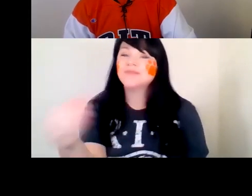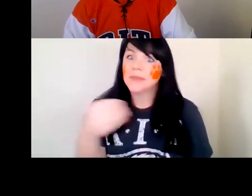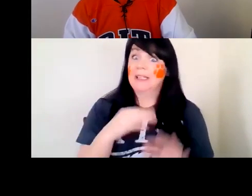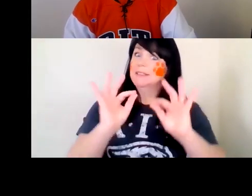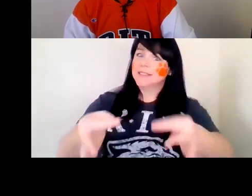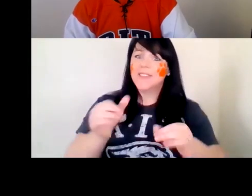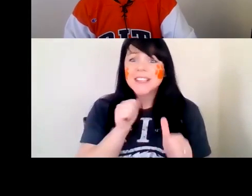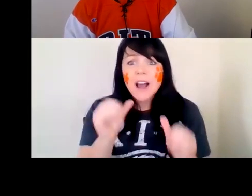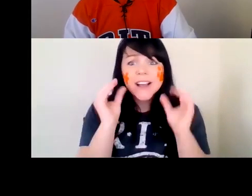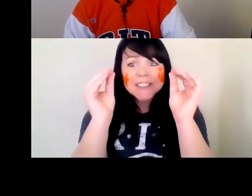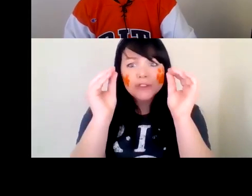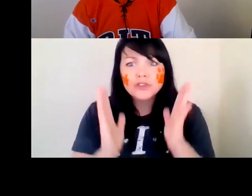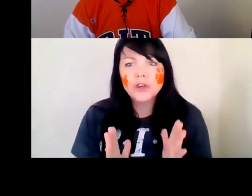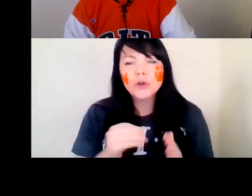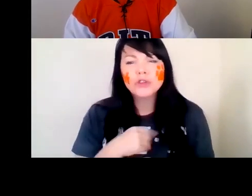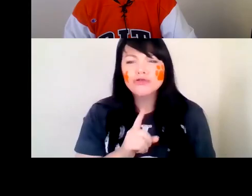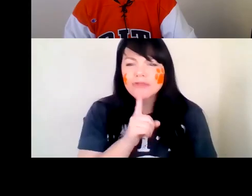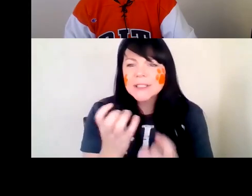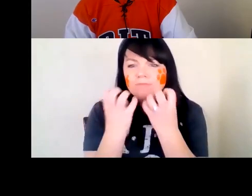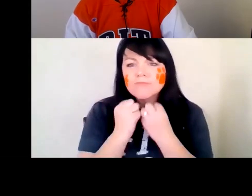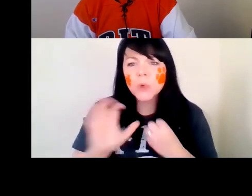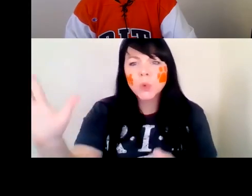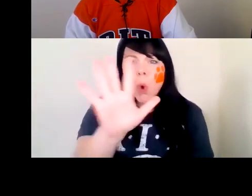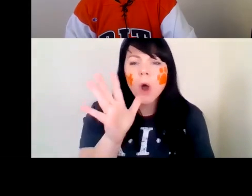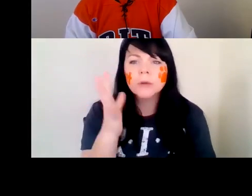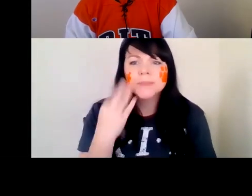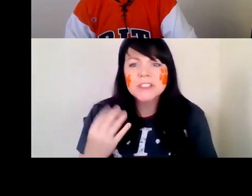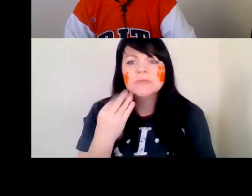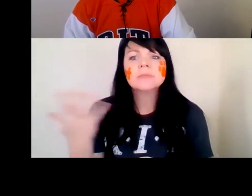and definitely not a teacher, so I value all your experiences.